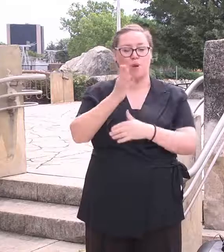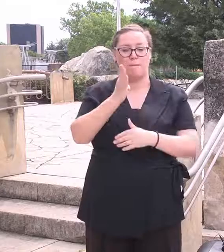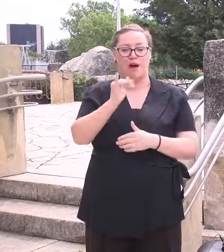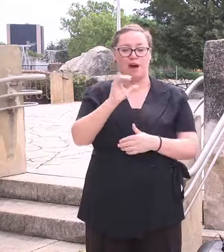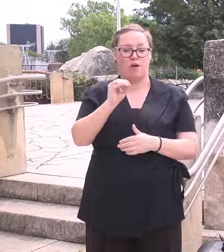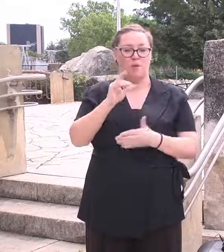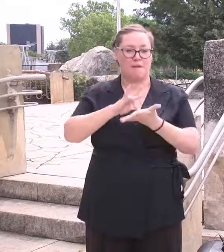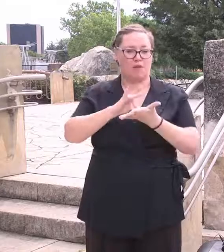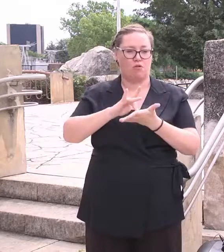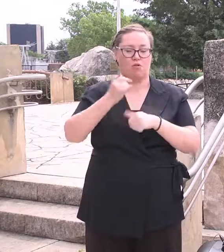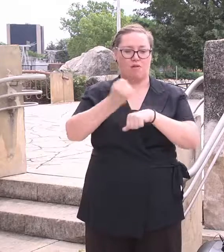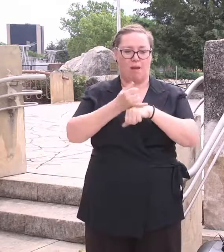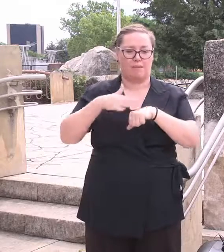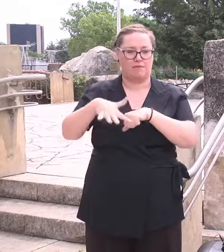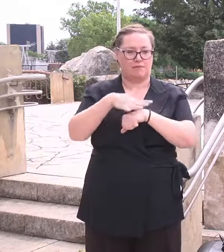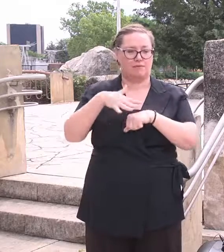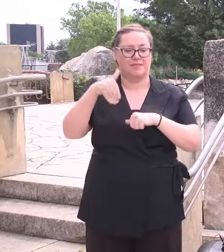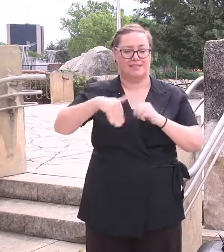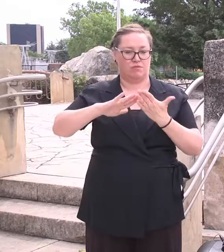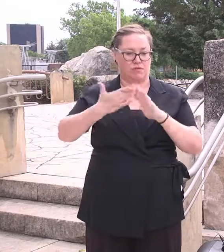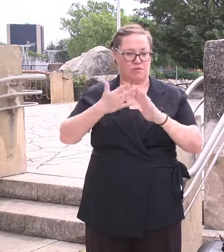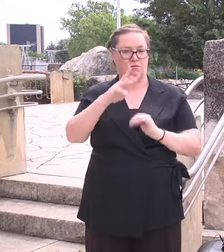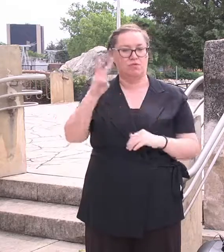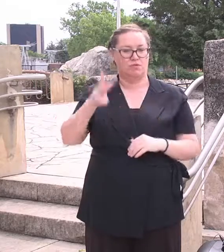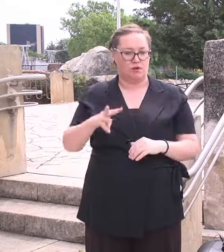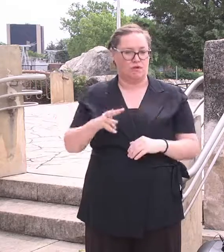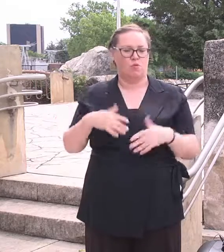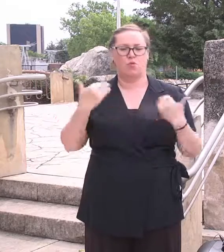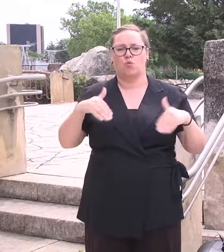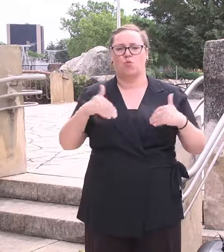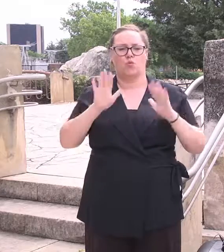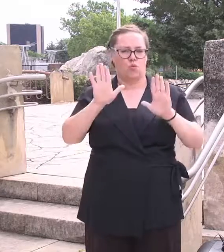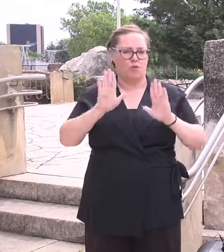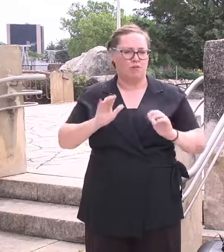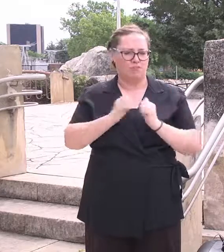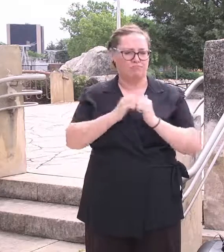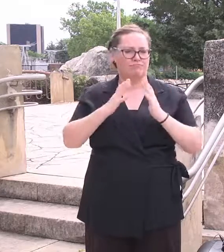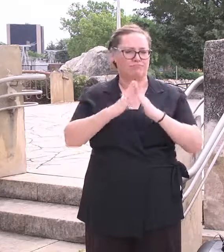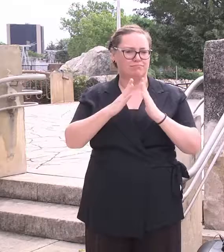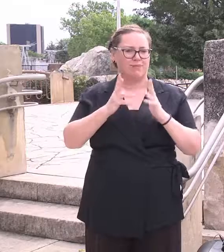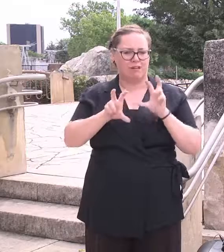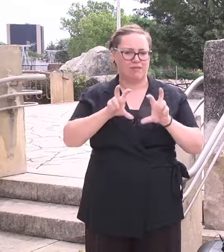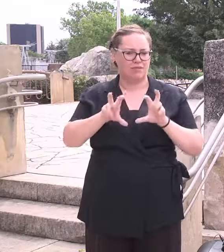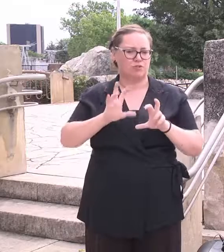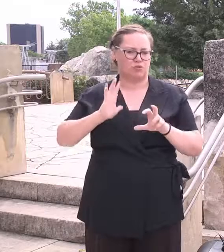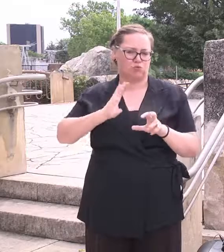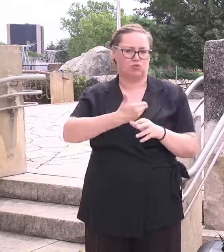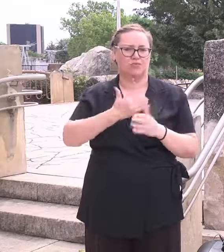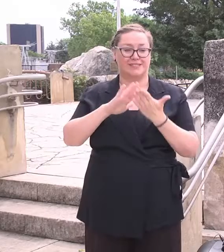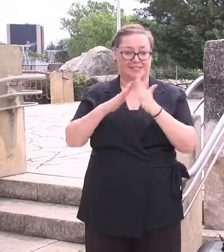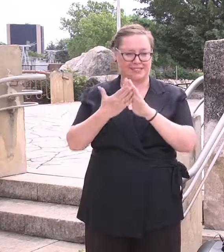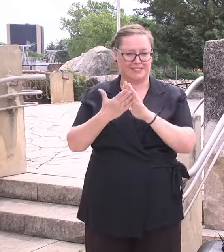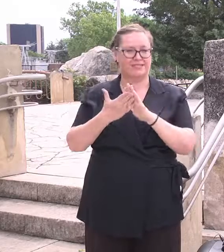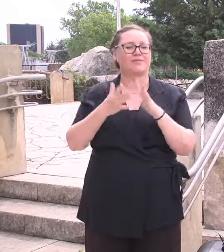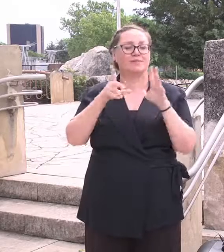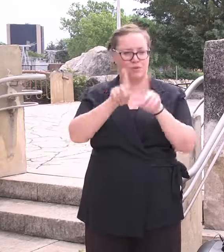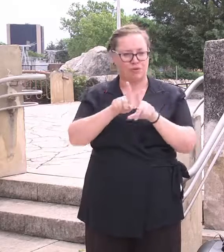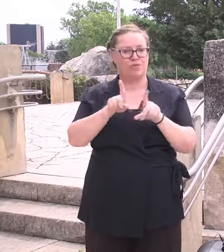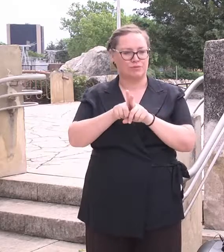downtown Witchita uh which is going to be a great investment into um the city but also a great uh